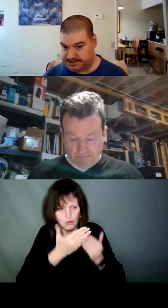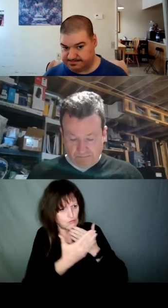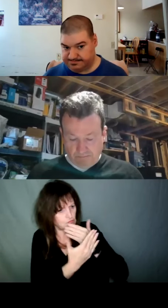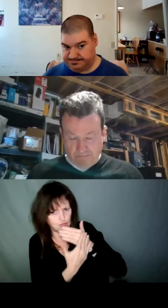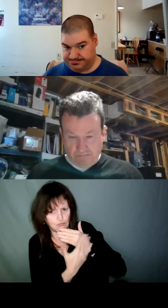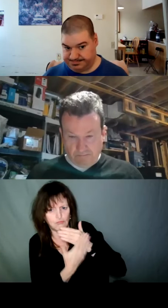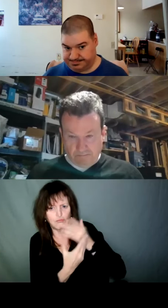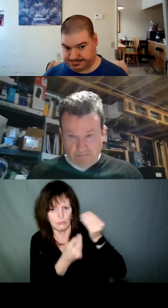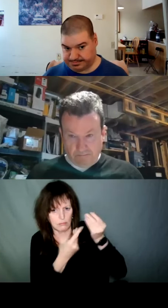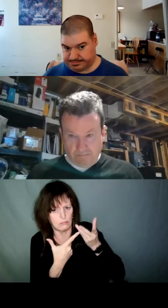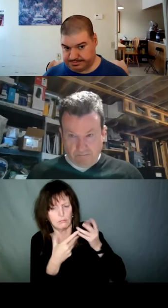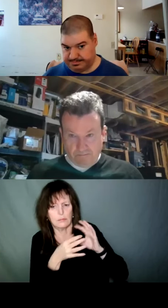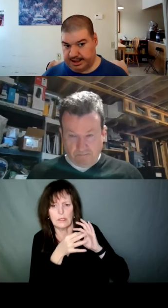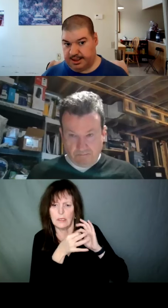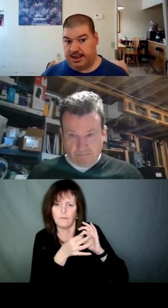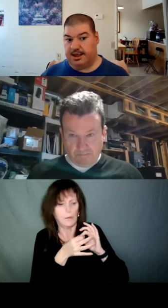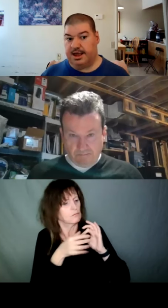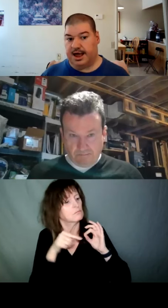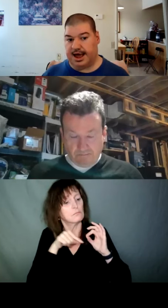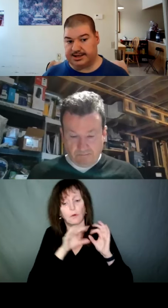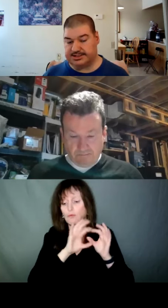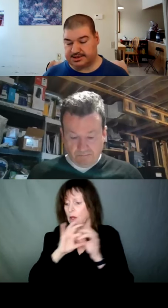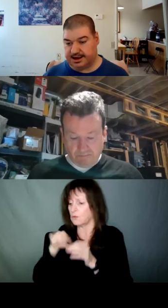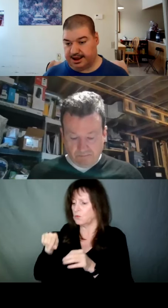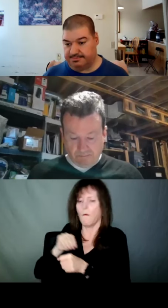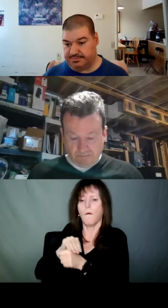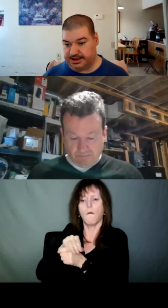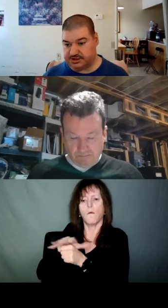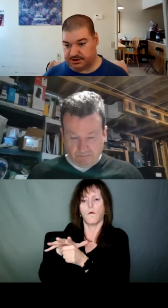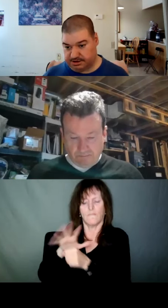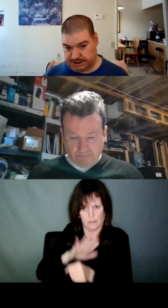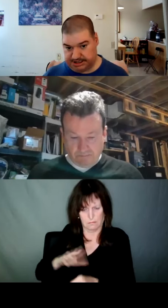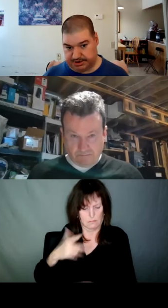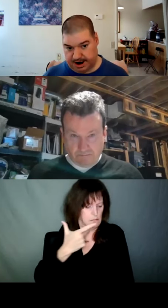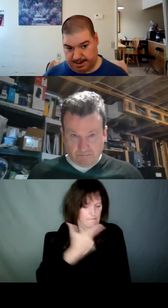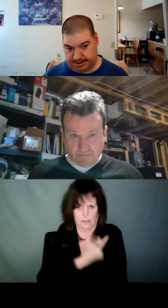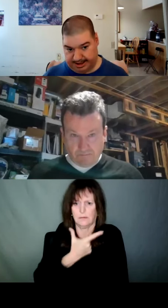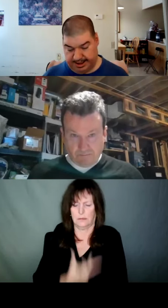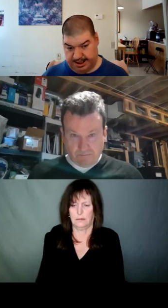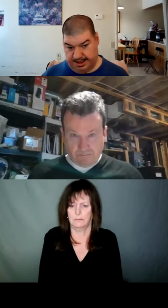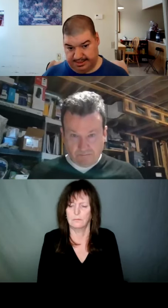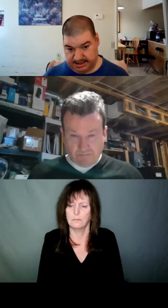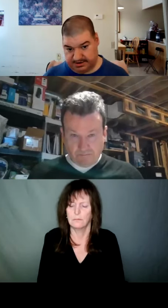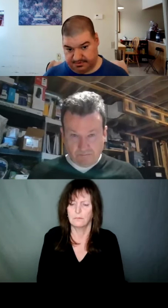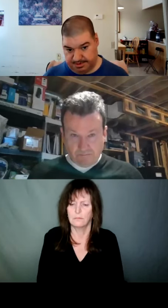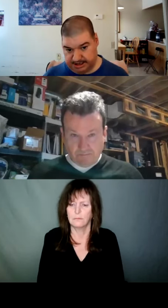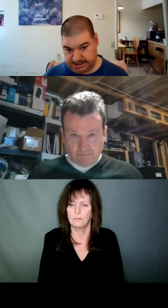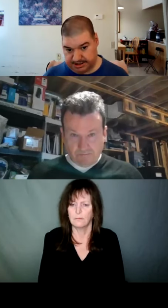or other healthcare professionals for medical advice